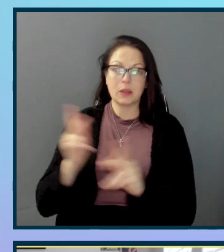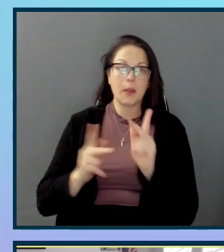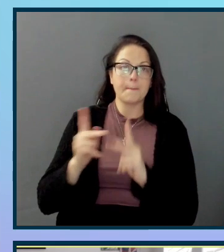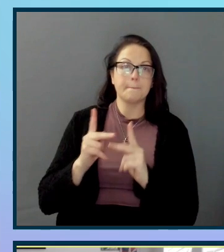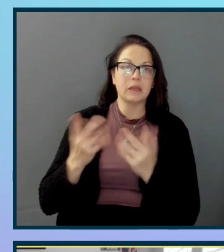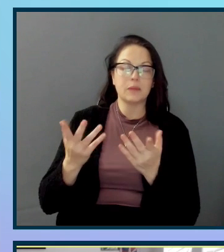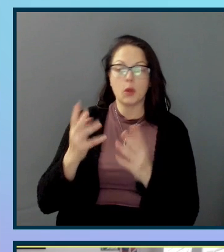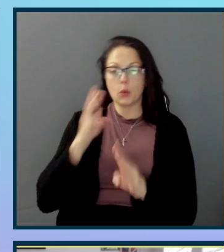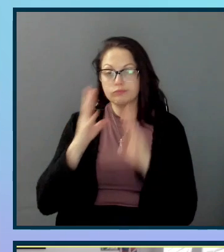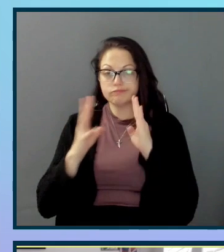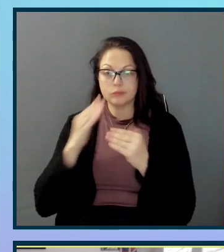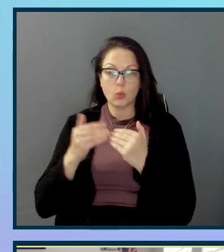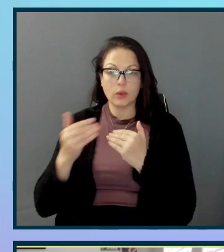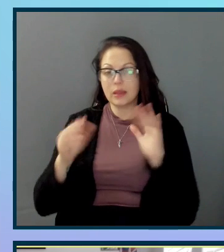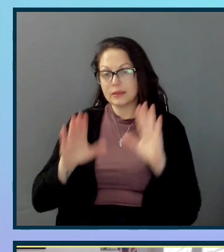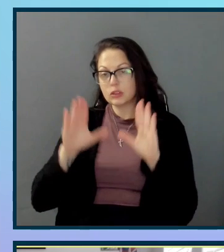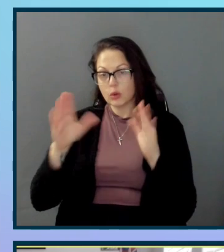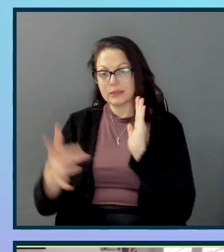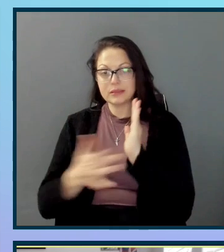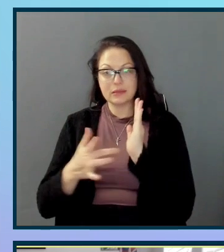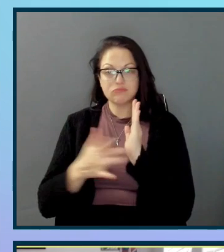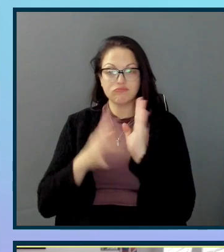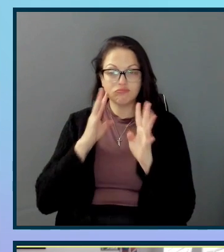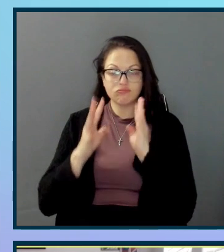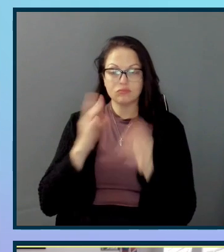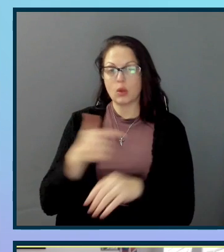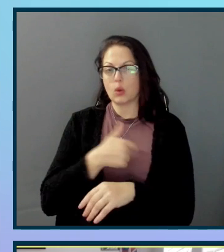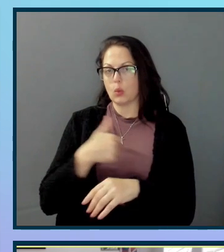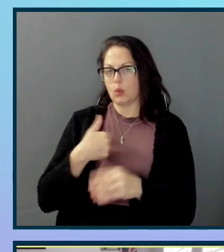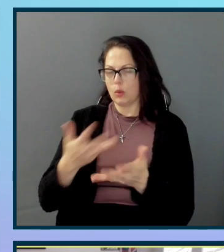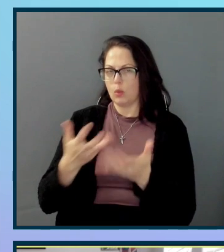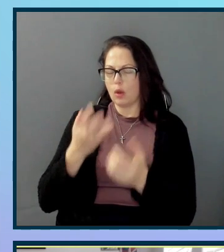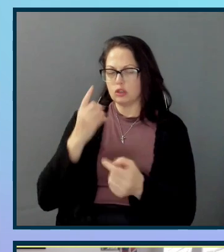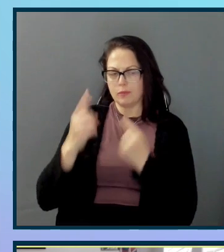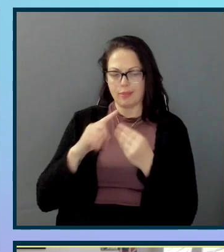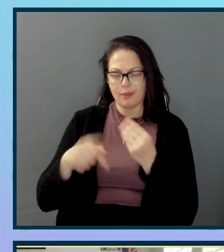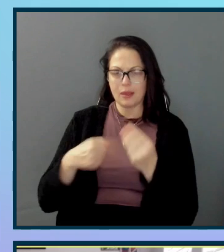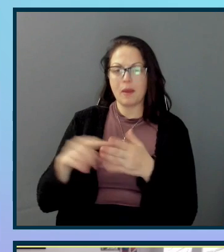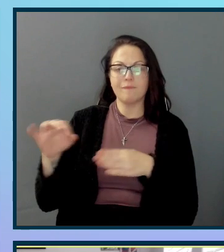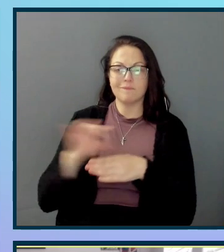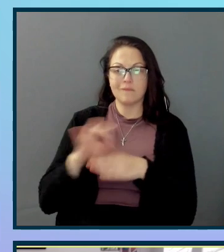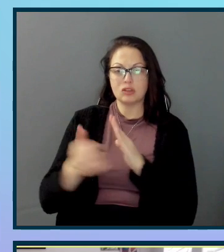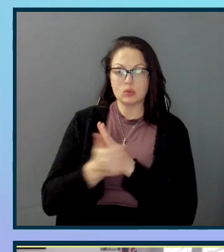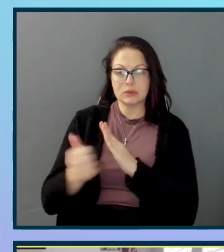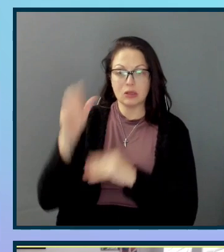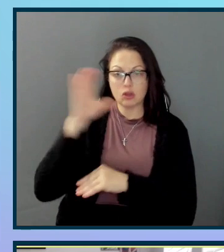with the next great technological innovations, what we really wanna be thinking about are the functional skills, the cognitive functional skills